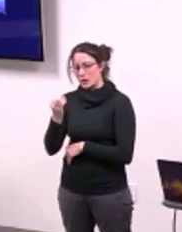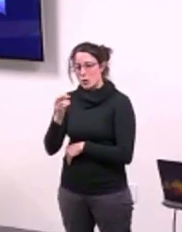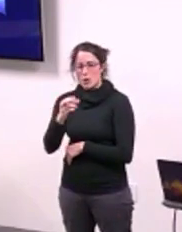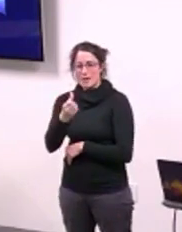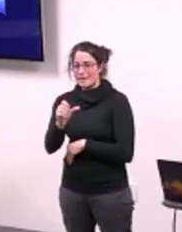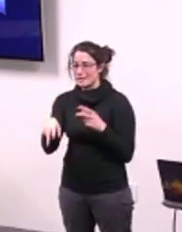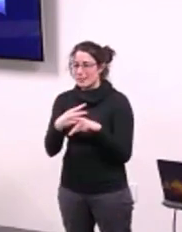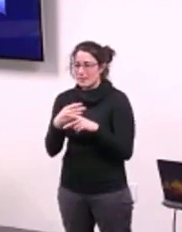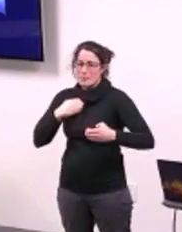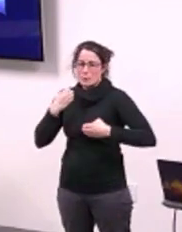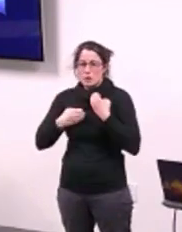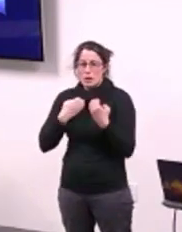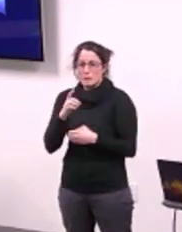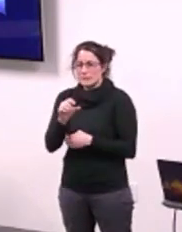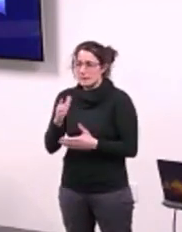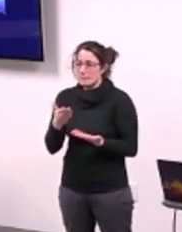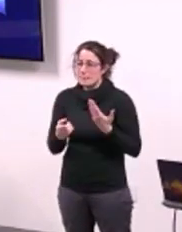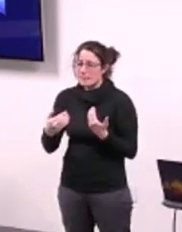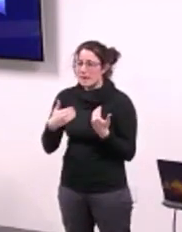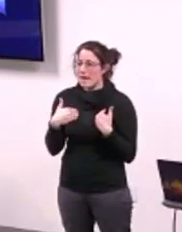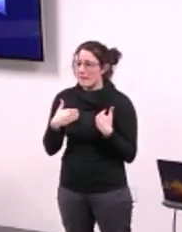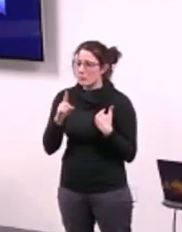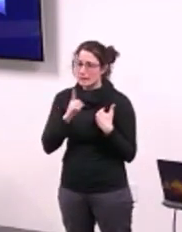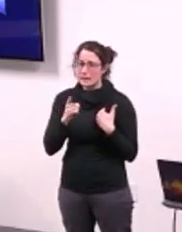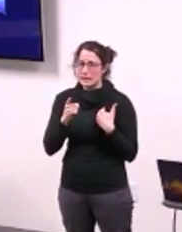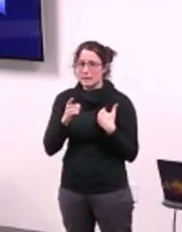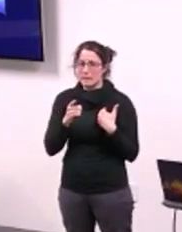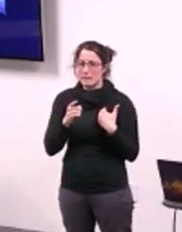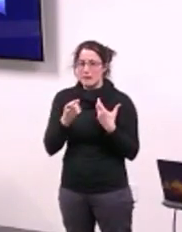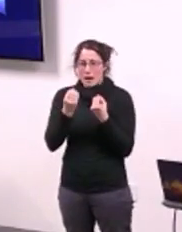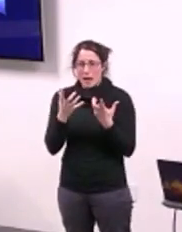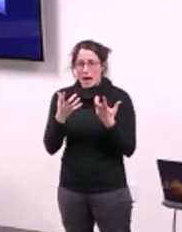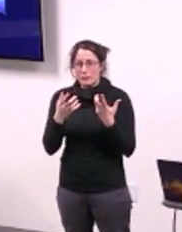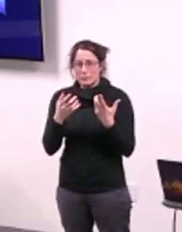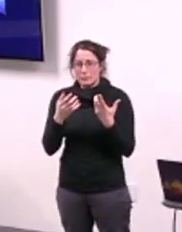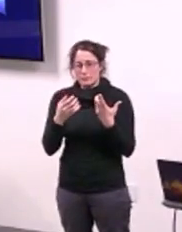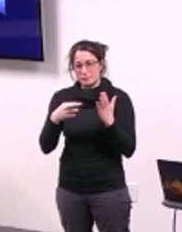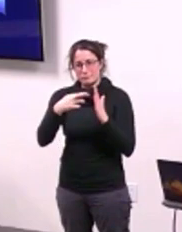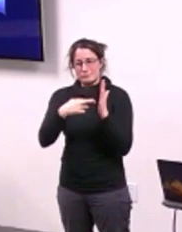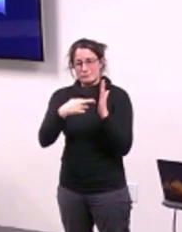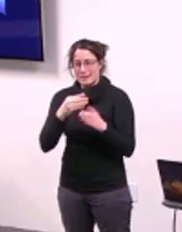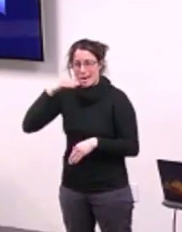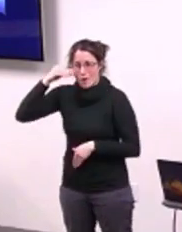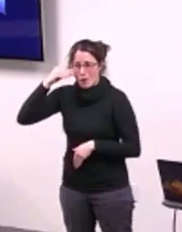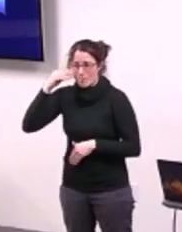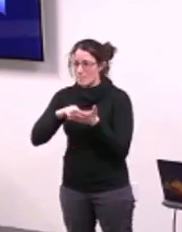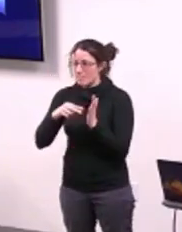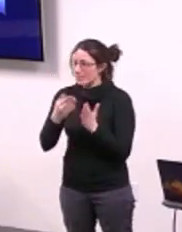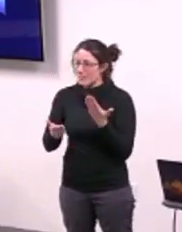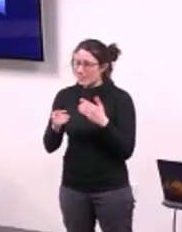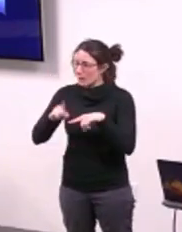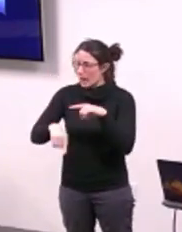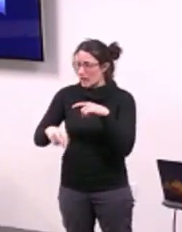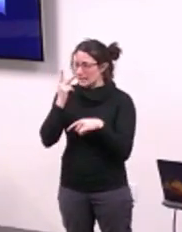Might have such discipline at home. That you might not be able to see the disability in ways that you might.